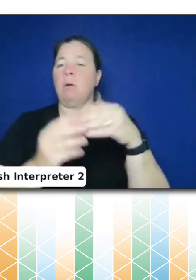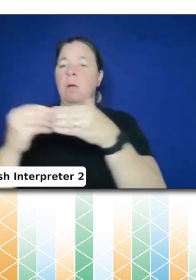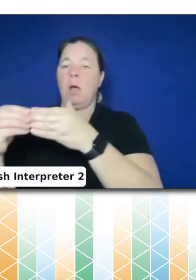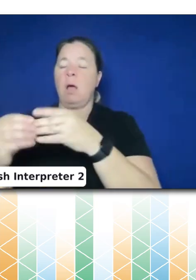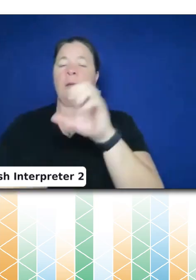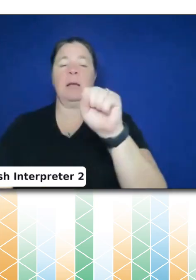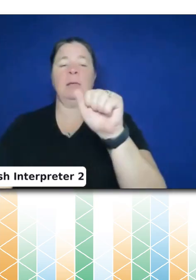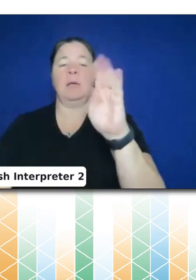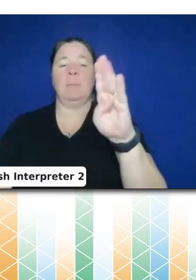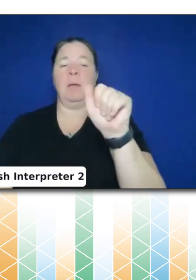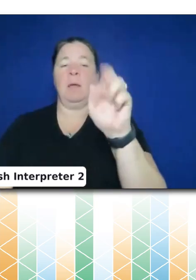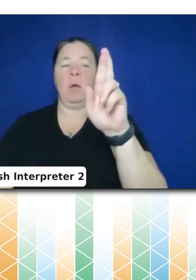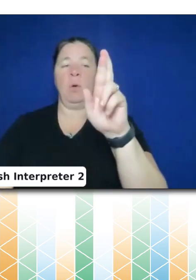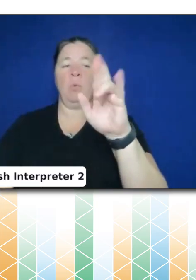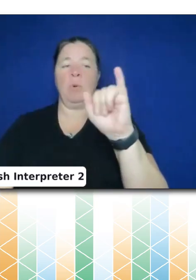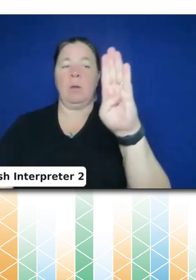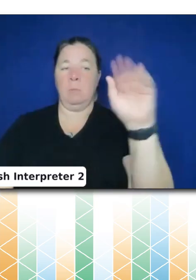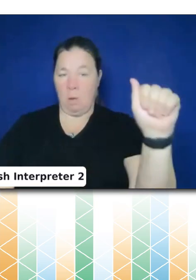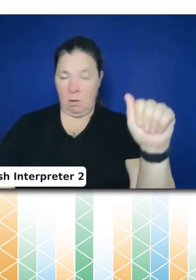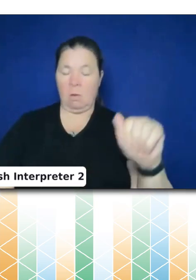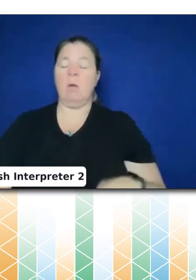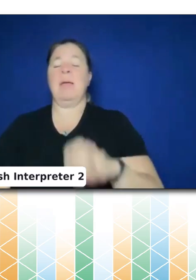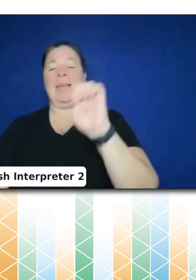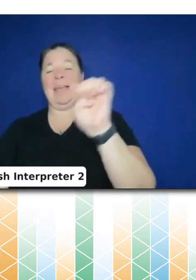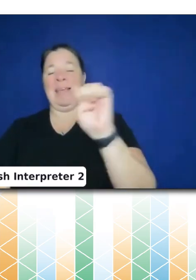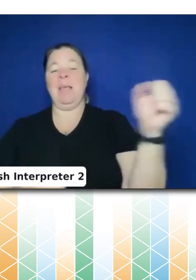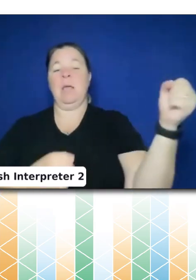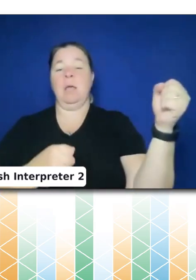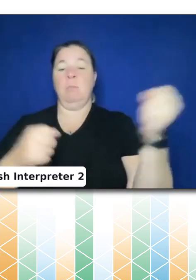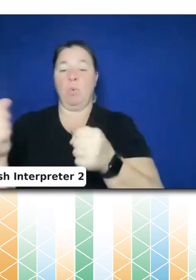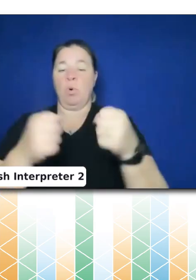Can be very complex, and e-procurement adds its own barriers to accessibility.